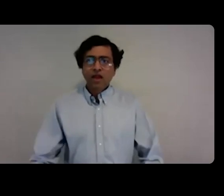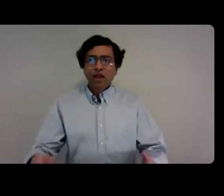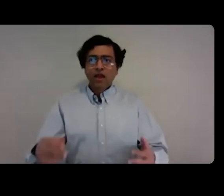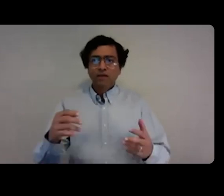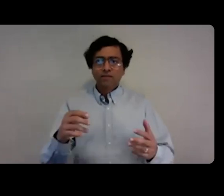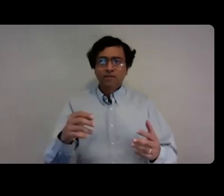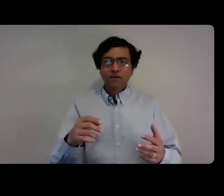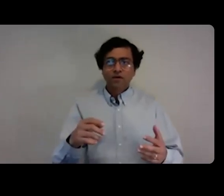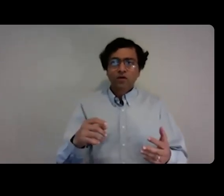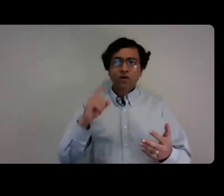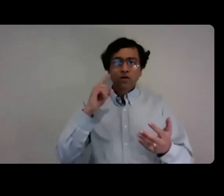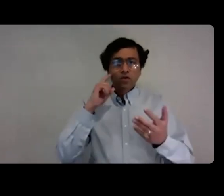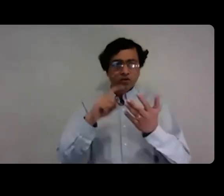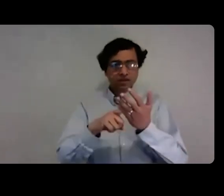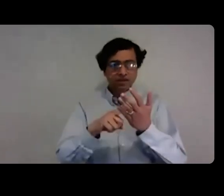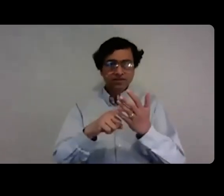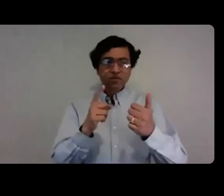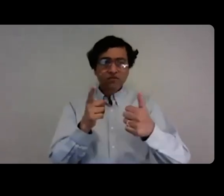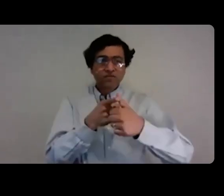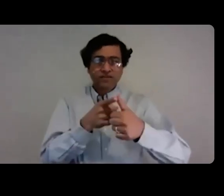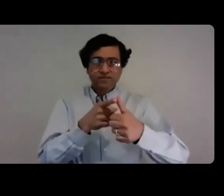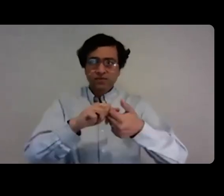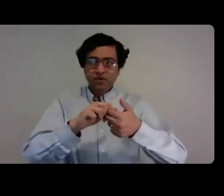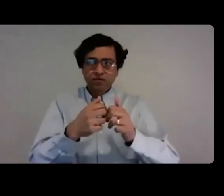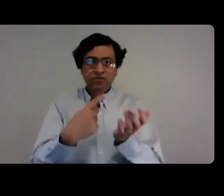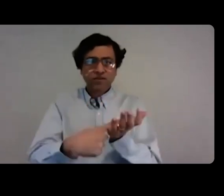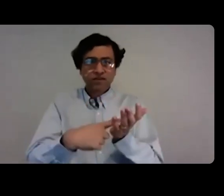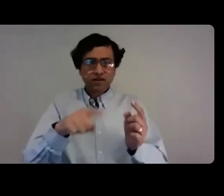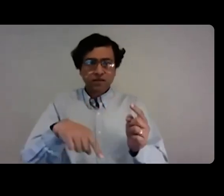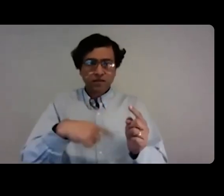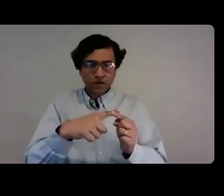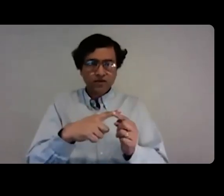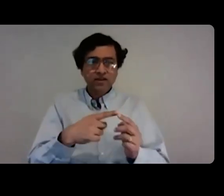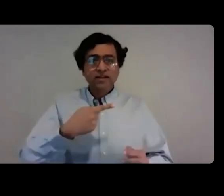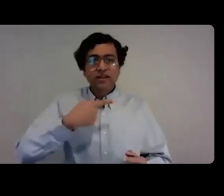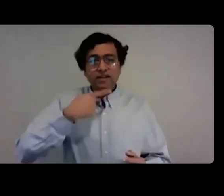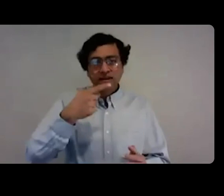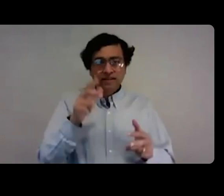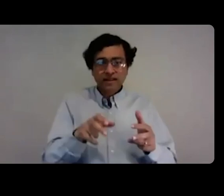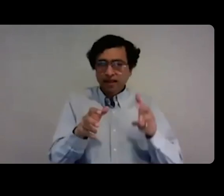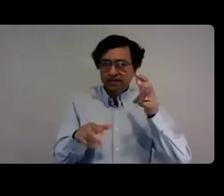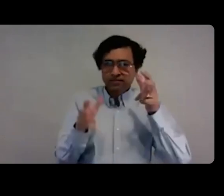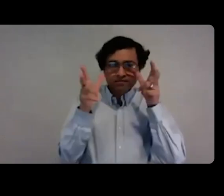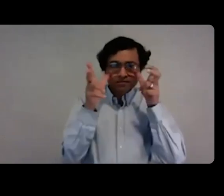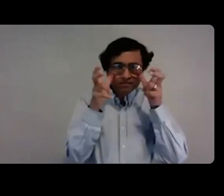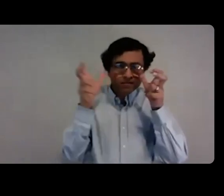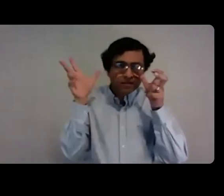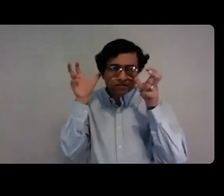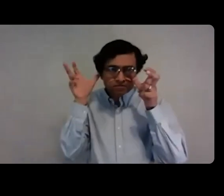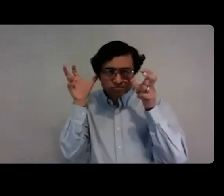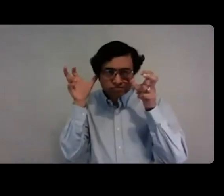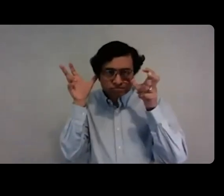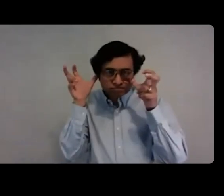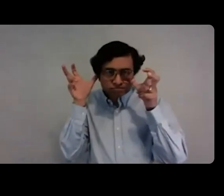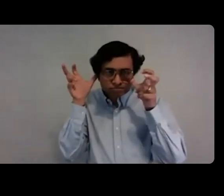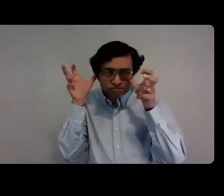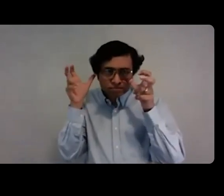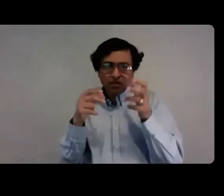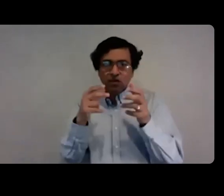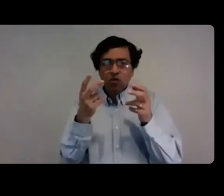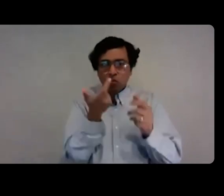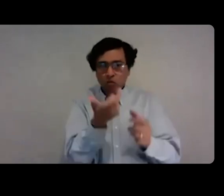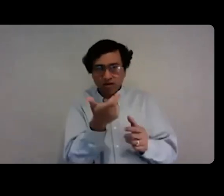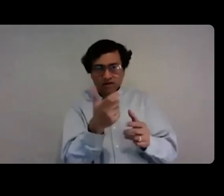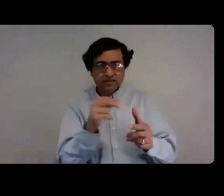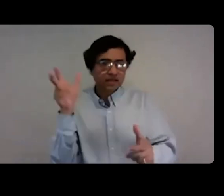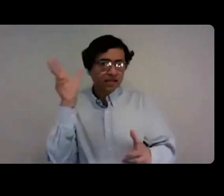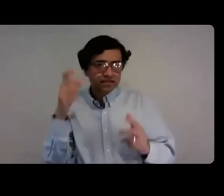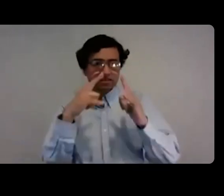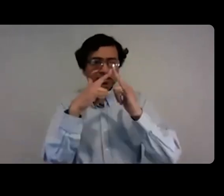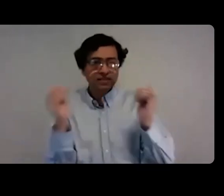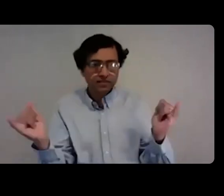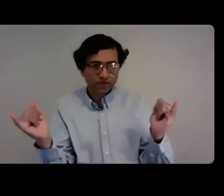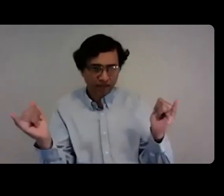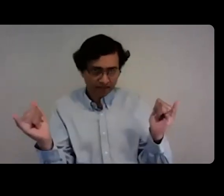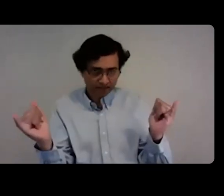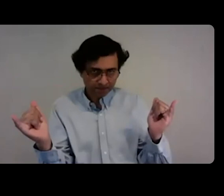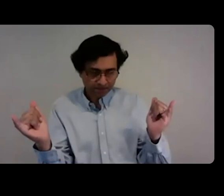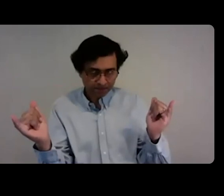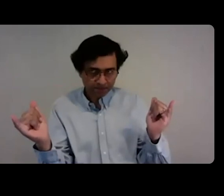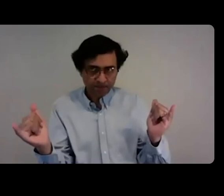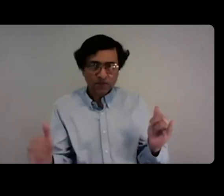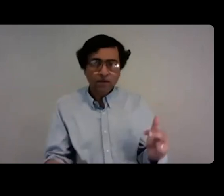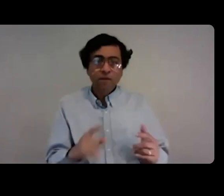So of course as you all know, hearing students have access of two